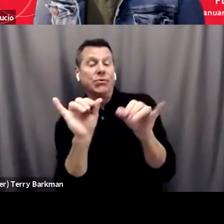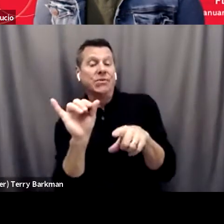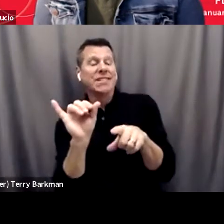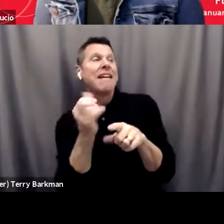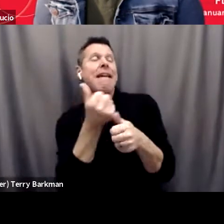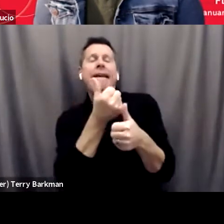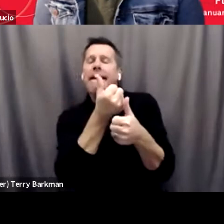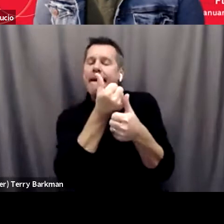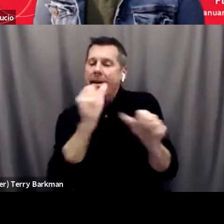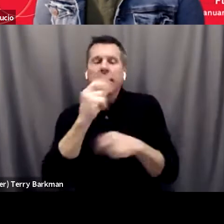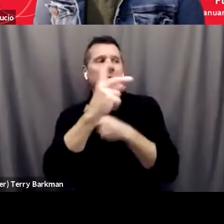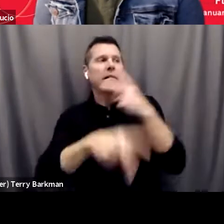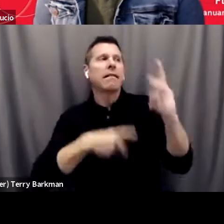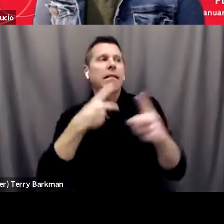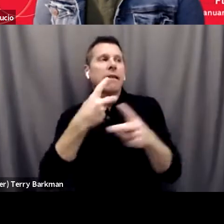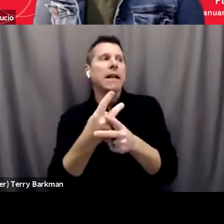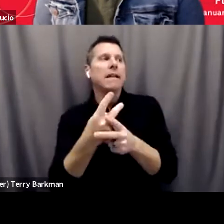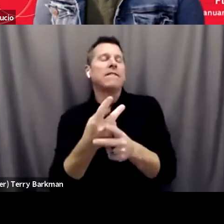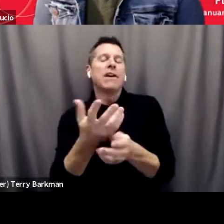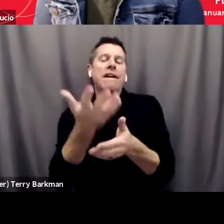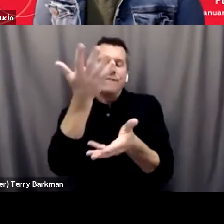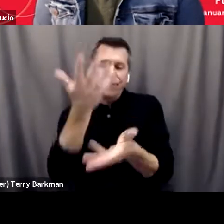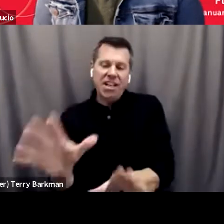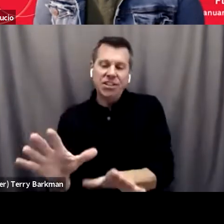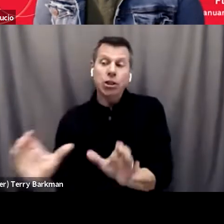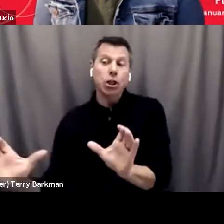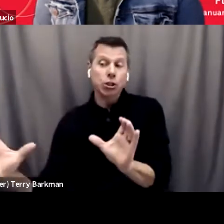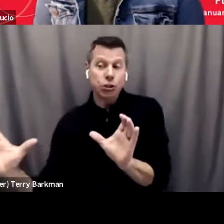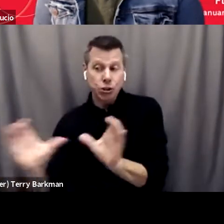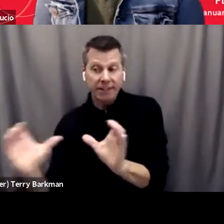of completion, including certificates as well as degree completions.